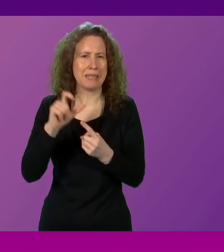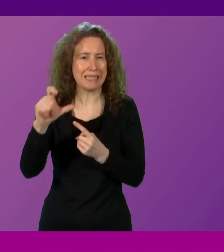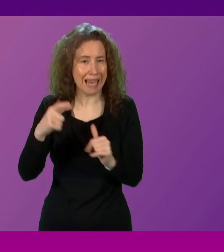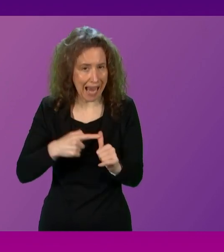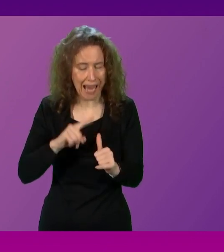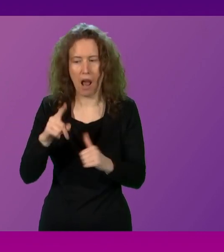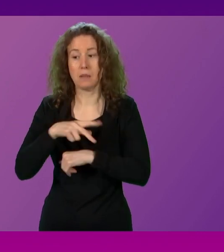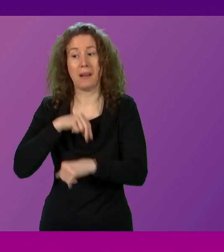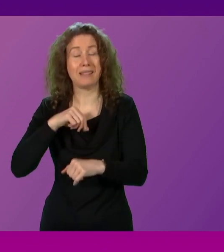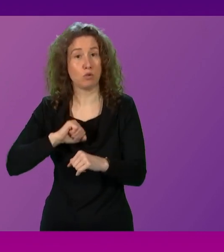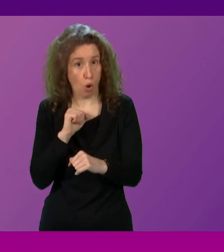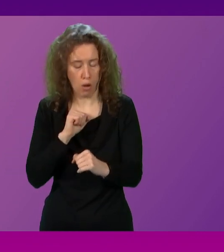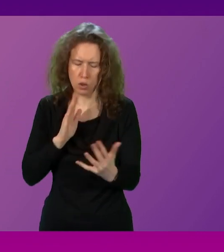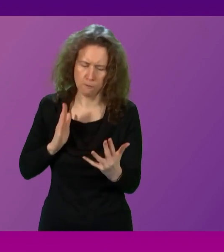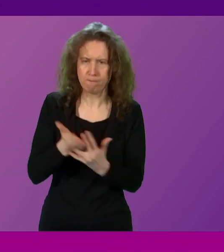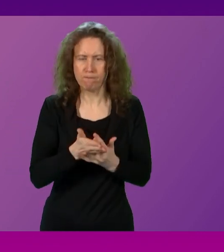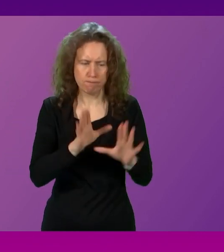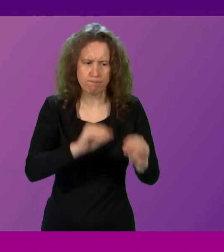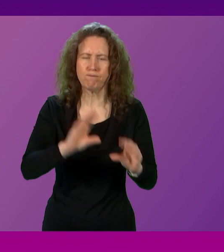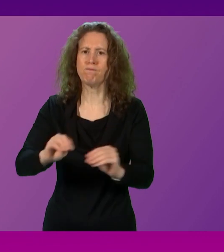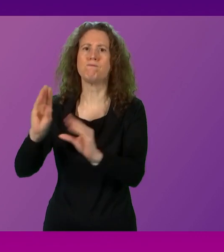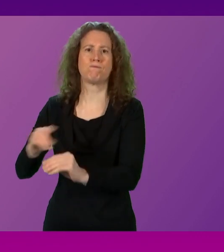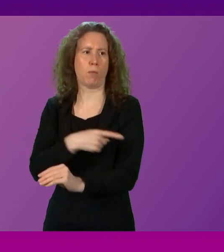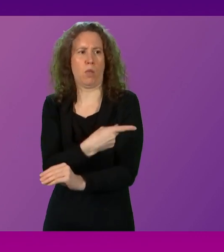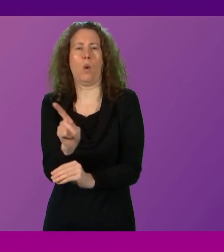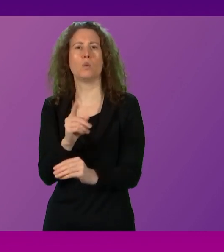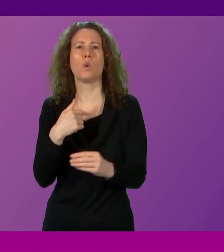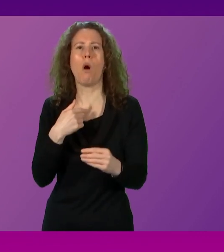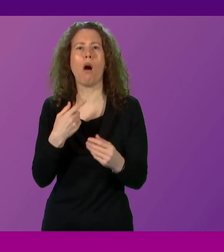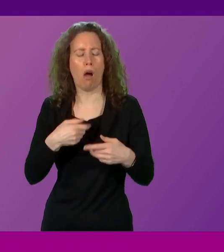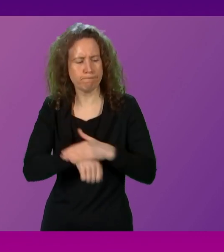Police Scotland, to disrupt the activities of those involved in the unlicensed puppy trade.